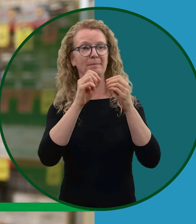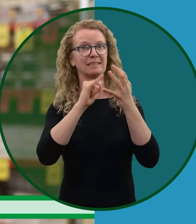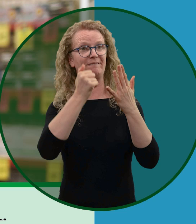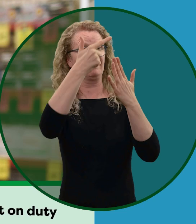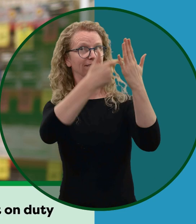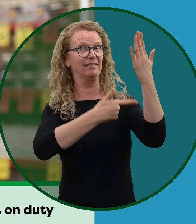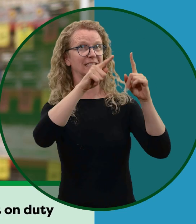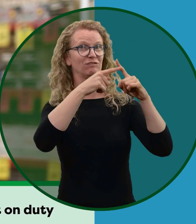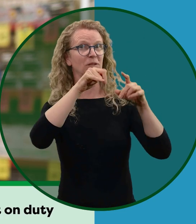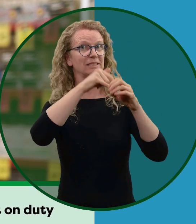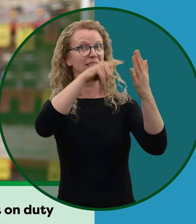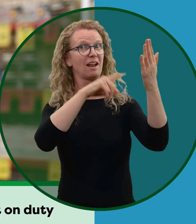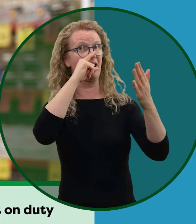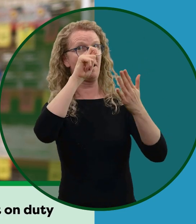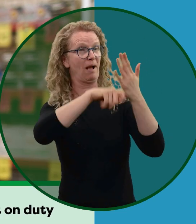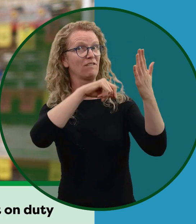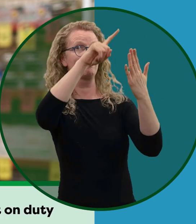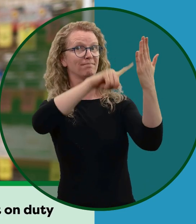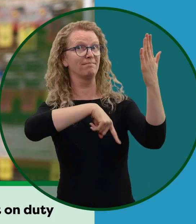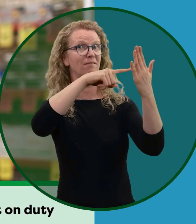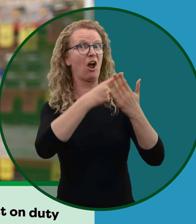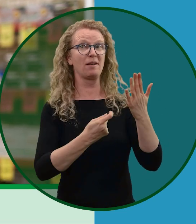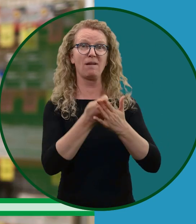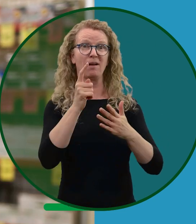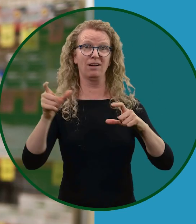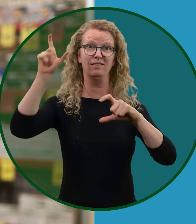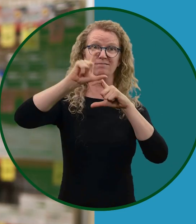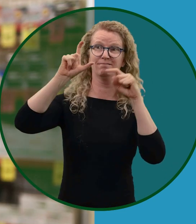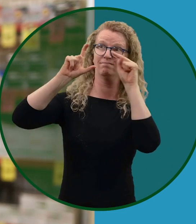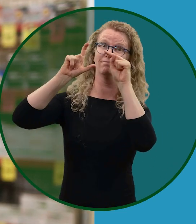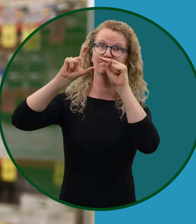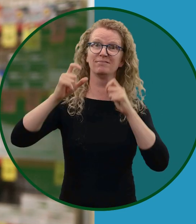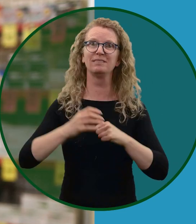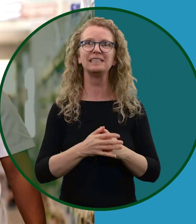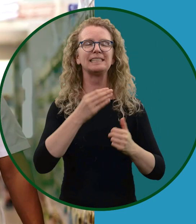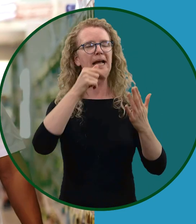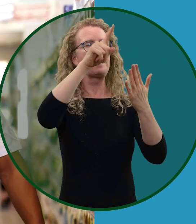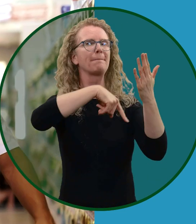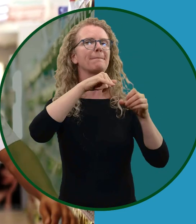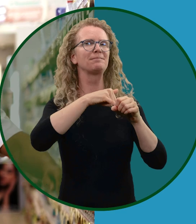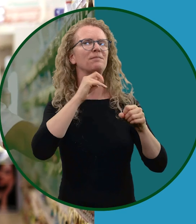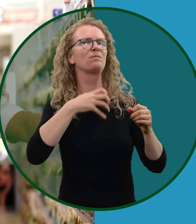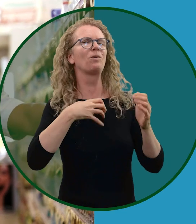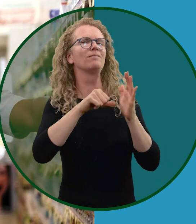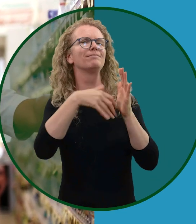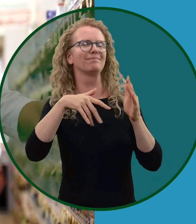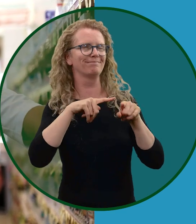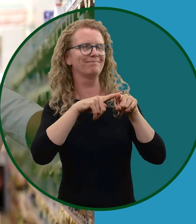When you buy a medicine that's listed on the PBS, the amount you pay is called the PBS patient co-payment. Some PBS medicines will cost more